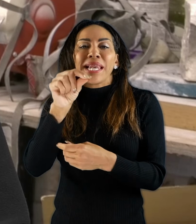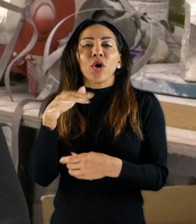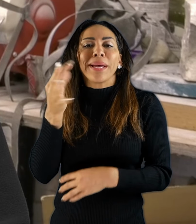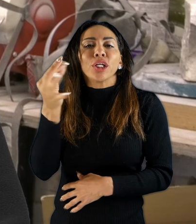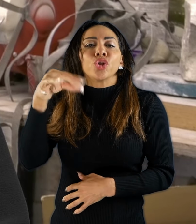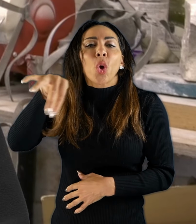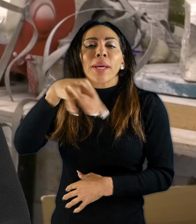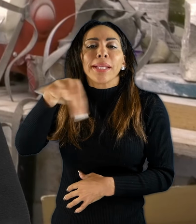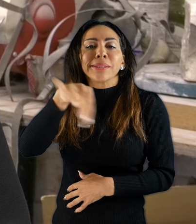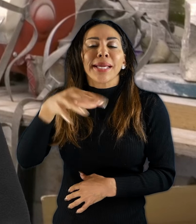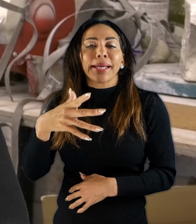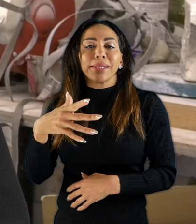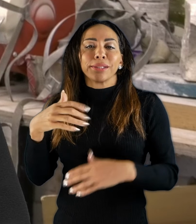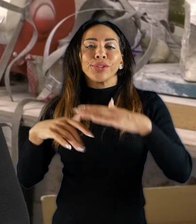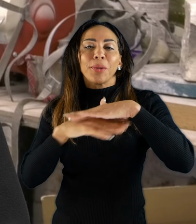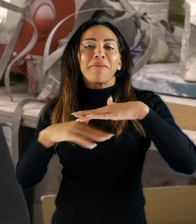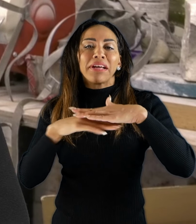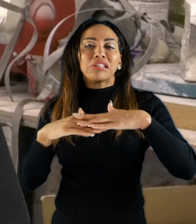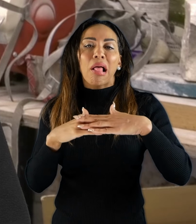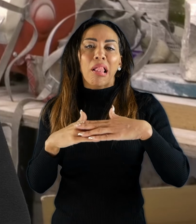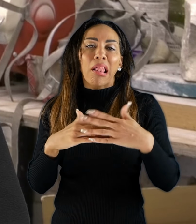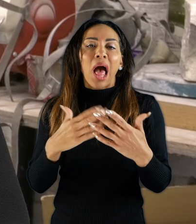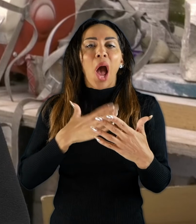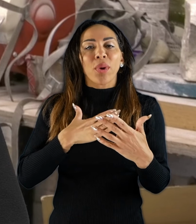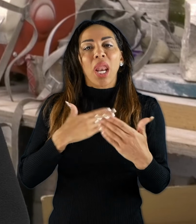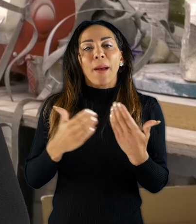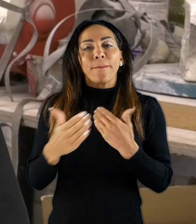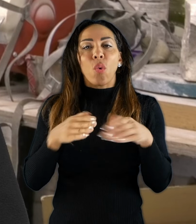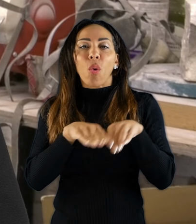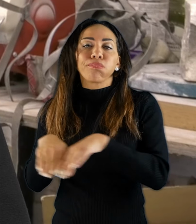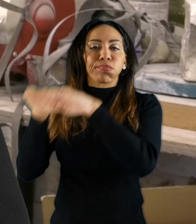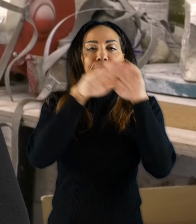change would be to make it more democratic, to have more inclusion of disabled artists